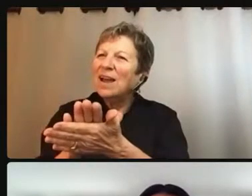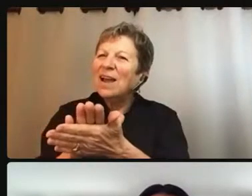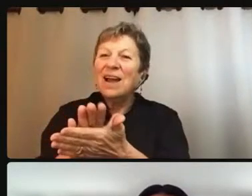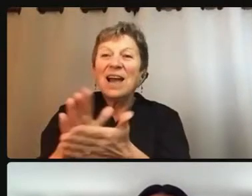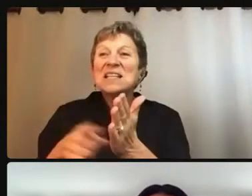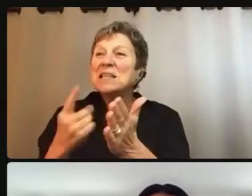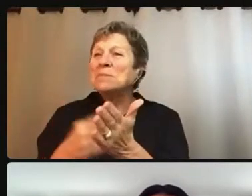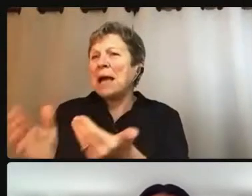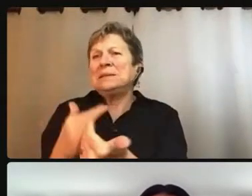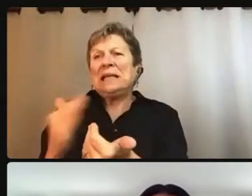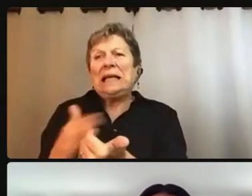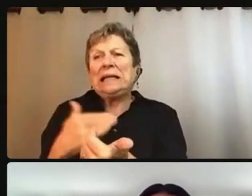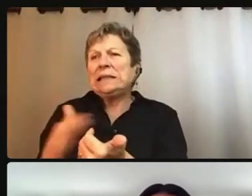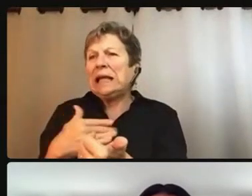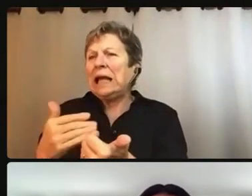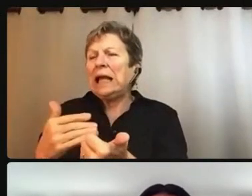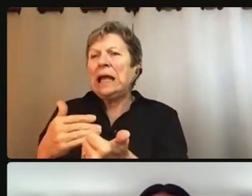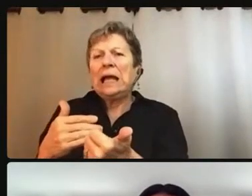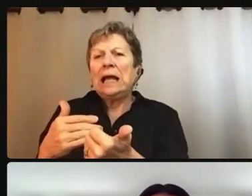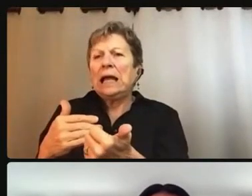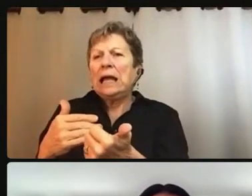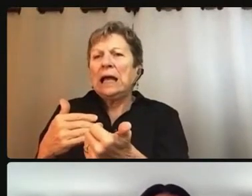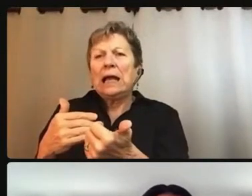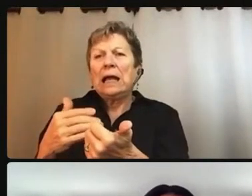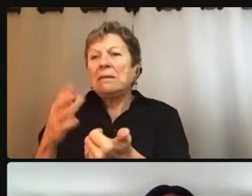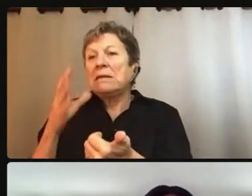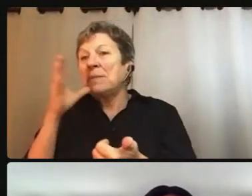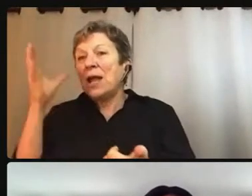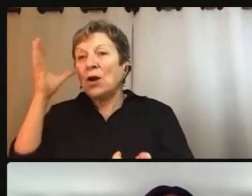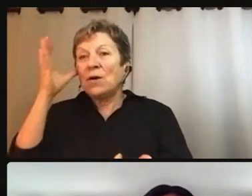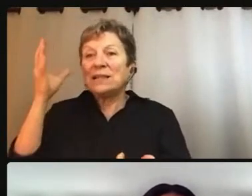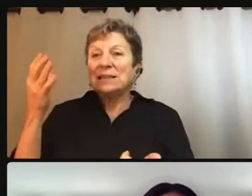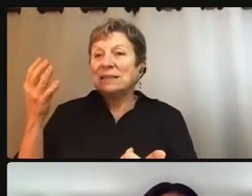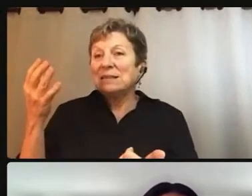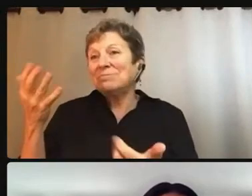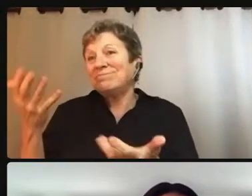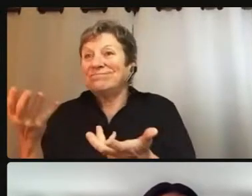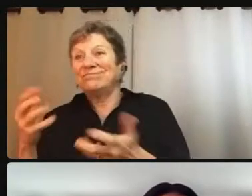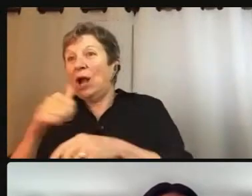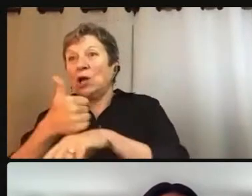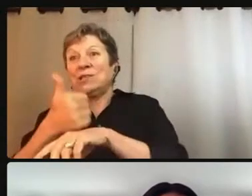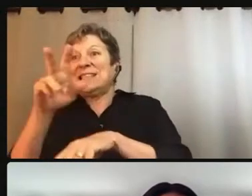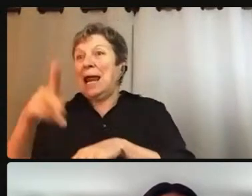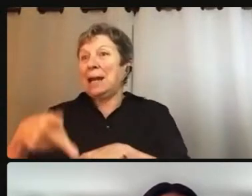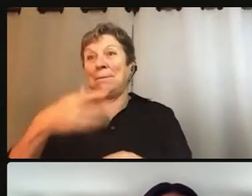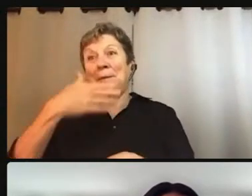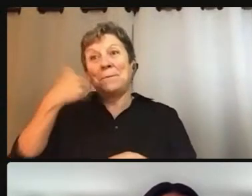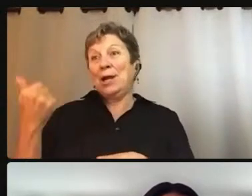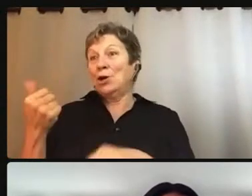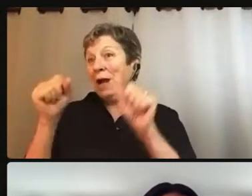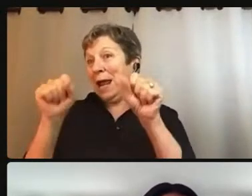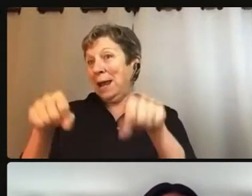IT VARIES WITH EACH SCHOOL. SOME SCHOOLS THAT'S LIKE